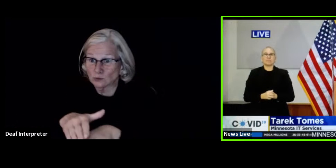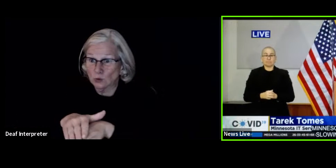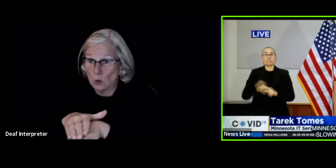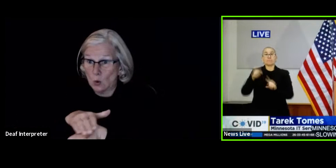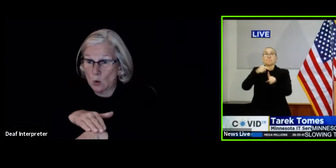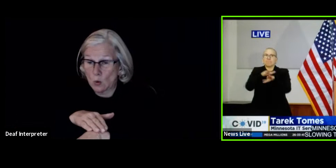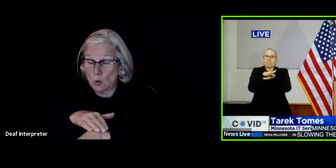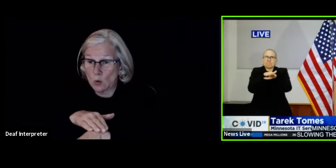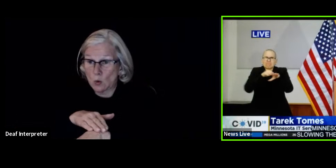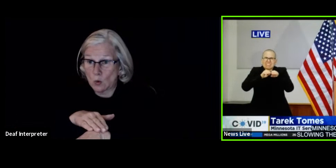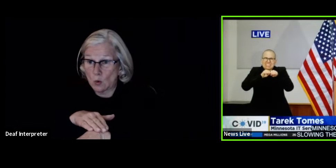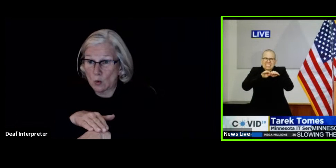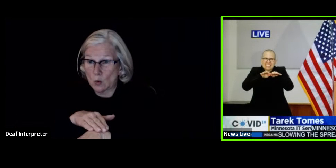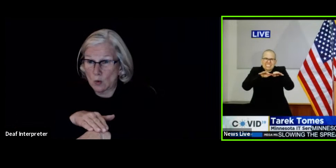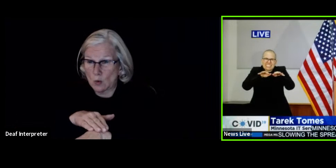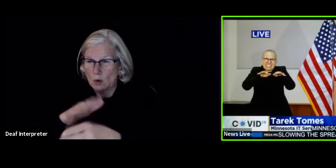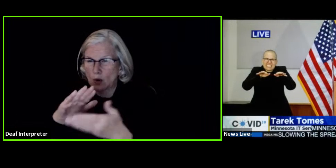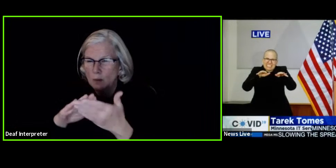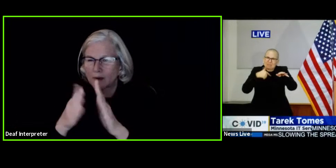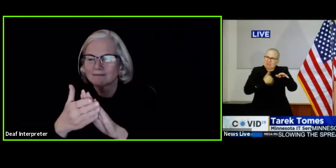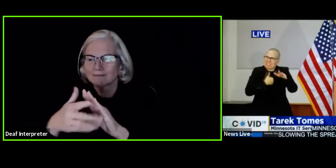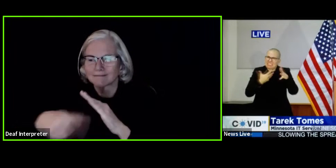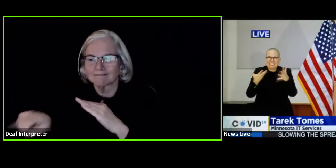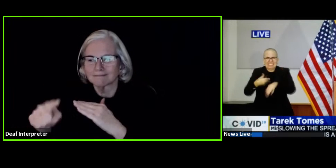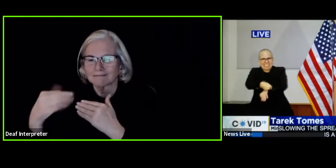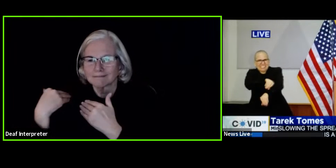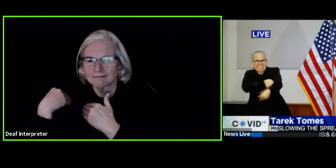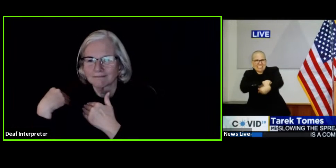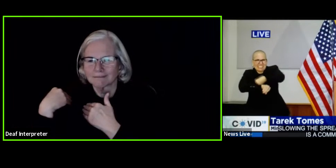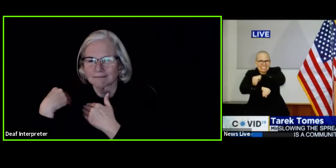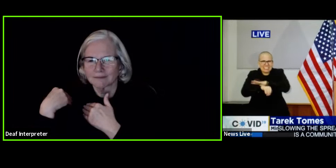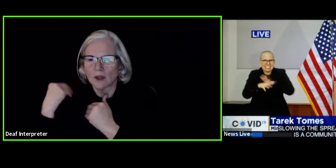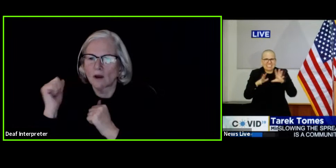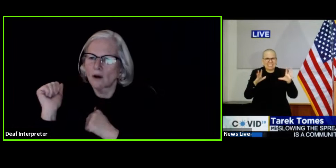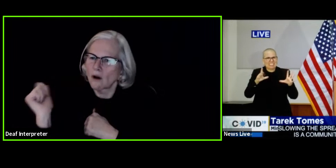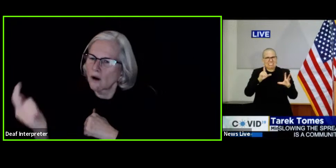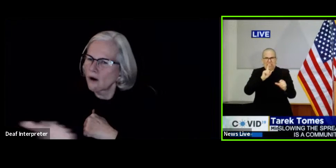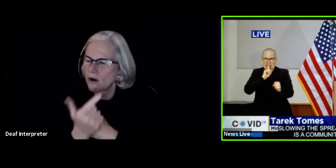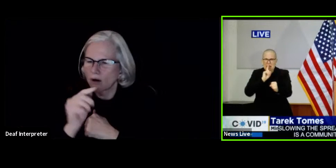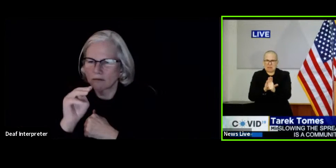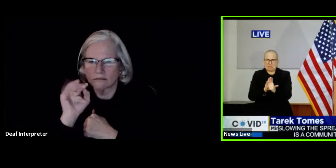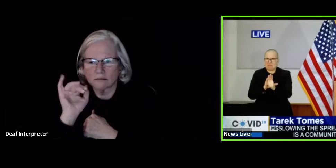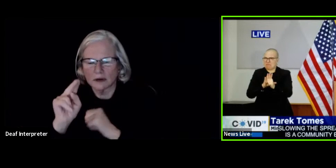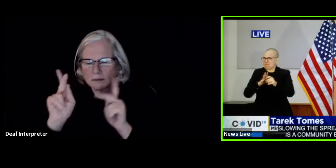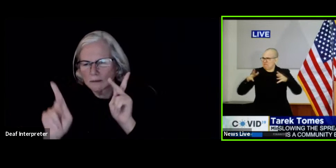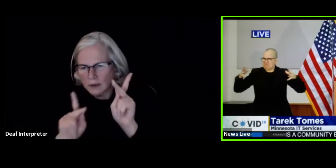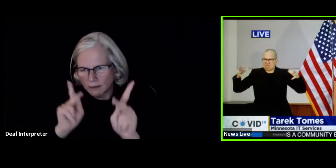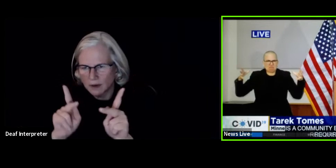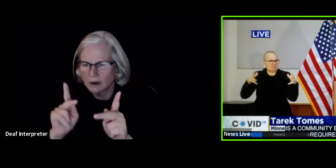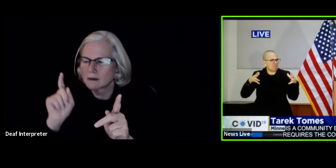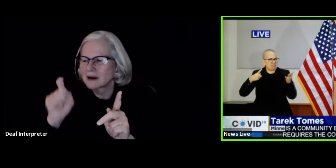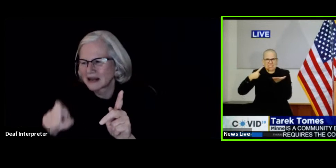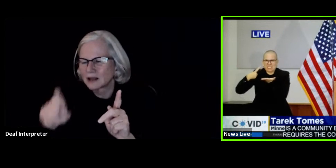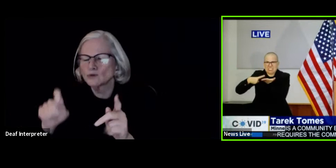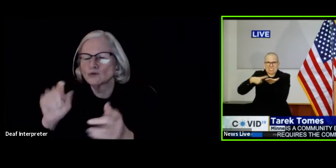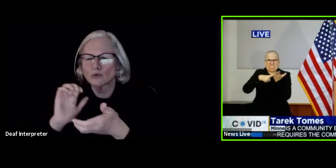THE STATE OF MINNESOTA. SLOWING SPREAD OF COVID-19 IS A COMMUNITY EFFORT. IT REQUIRETHE COMMITMENT OF ALL MINNESOTANS TO DO OUR BEST TO KEEP EACH OTHER SAFE.